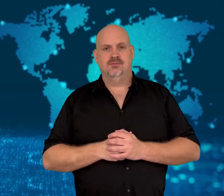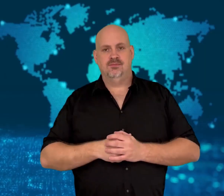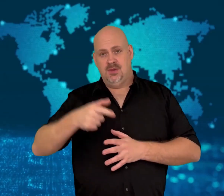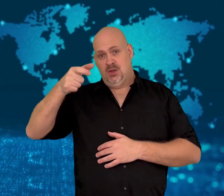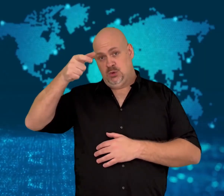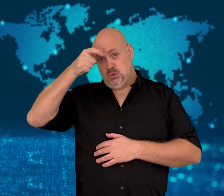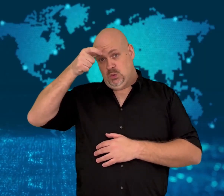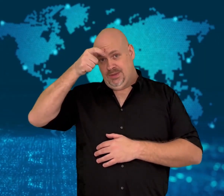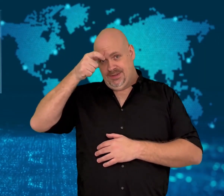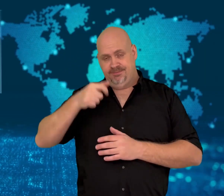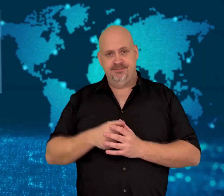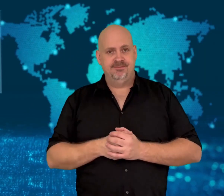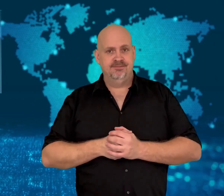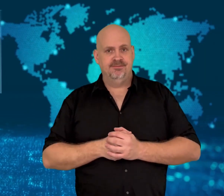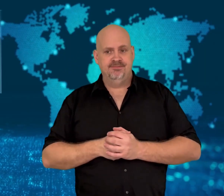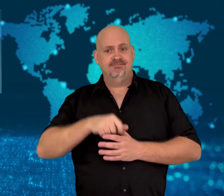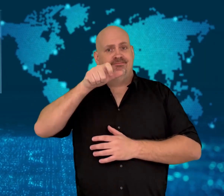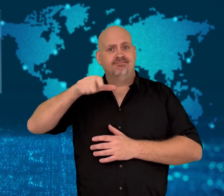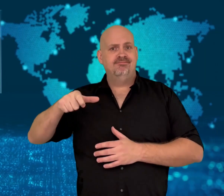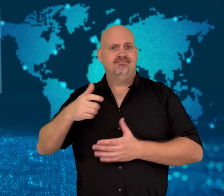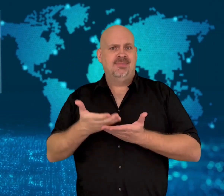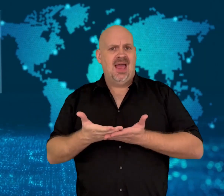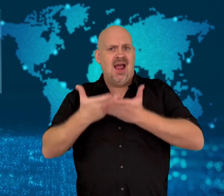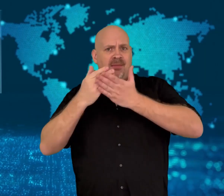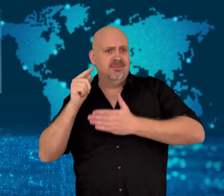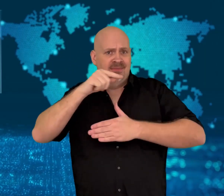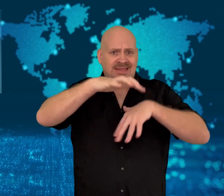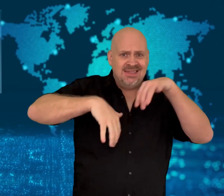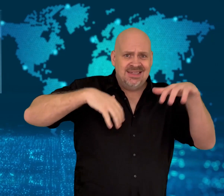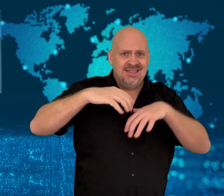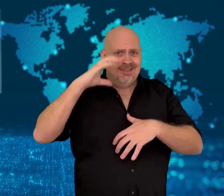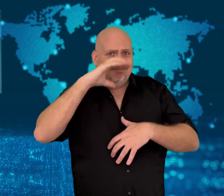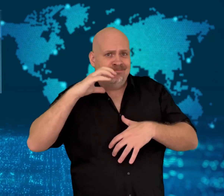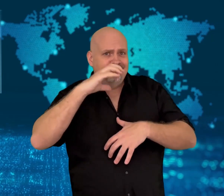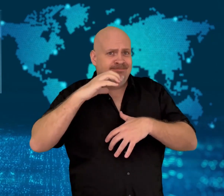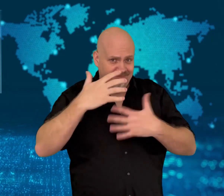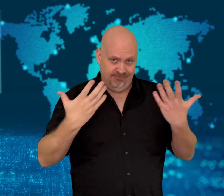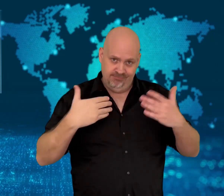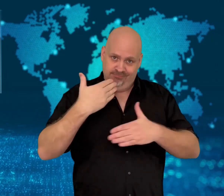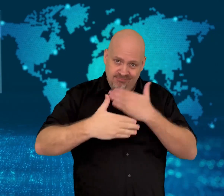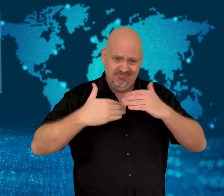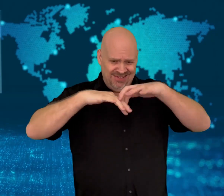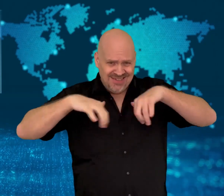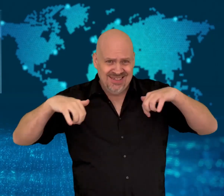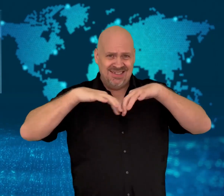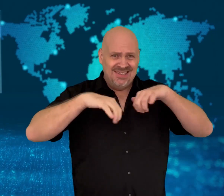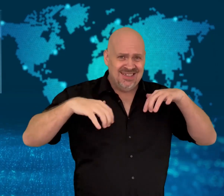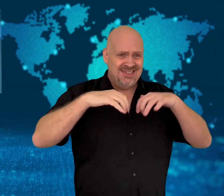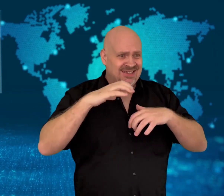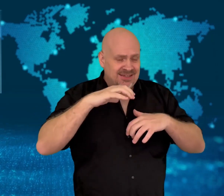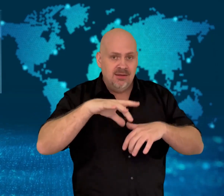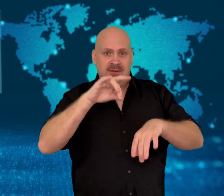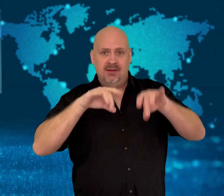[GAVIN]: Rescuers continue to probe the rubble in Turkey and Syria finding